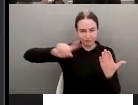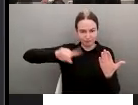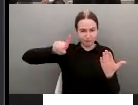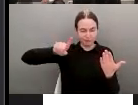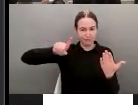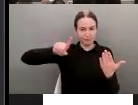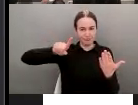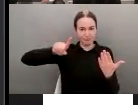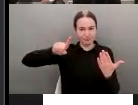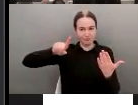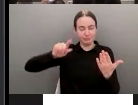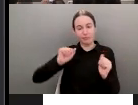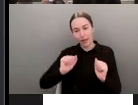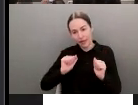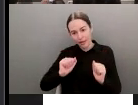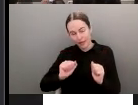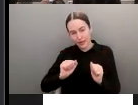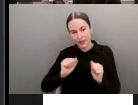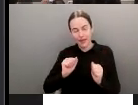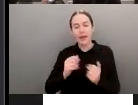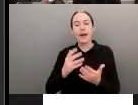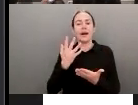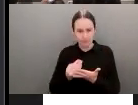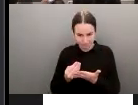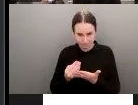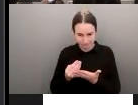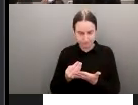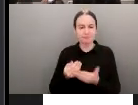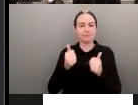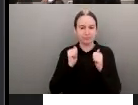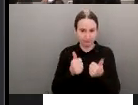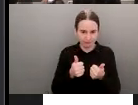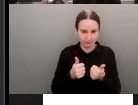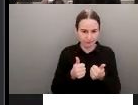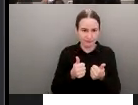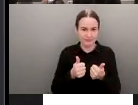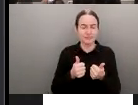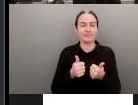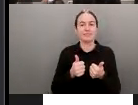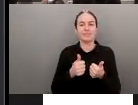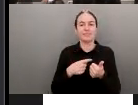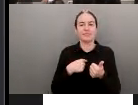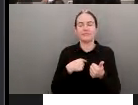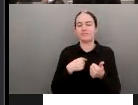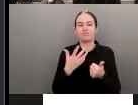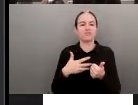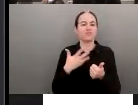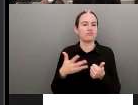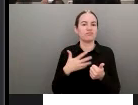waiting for screenshot - it happened. Then I select size S